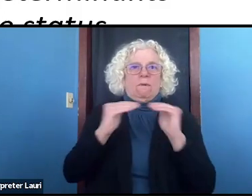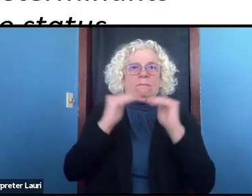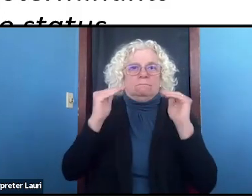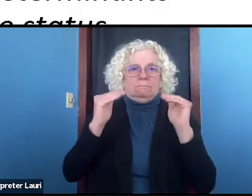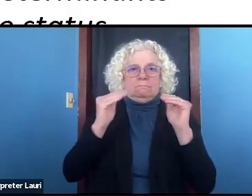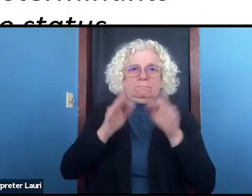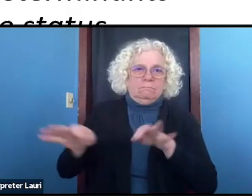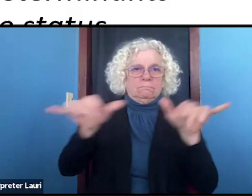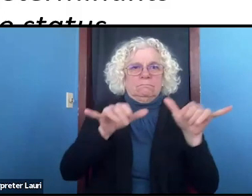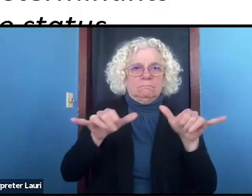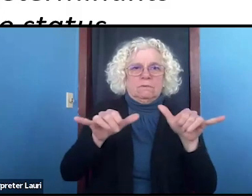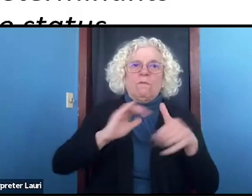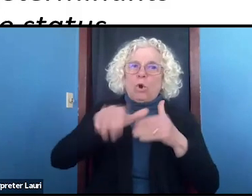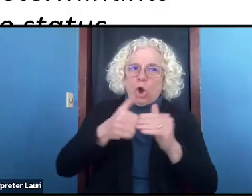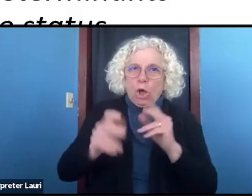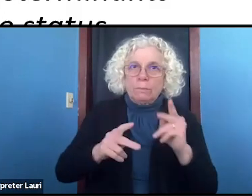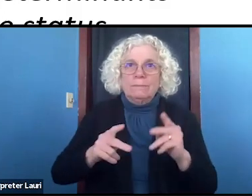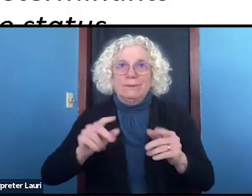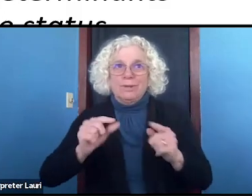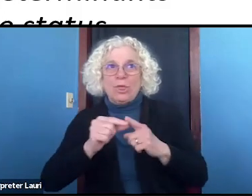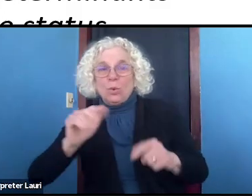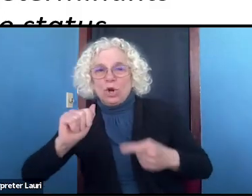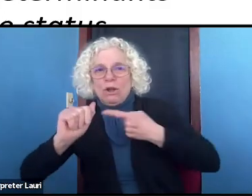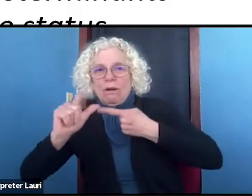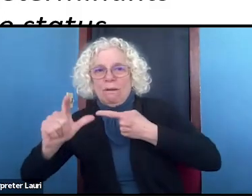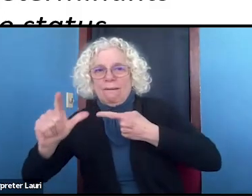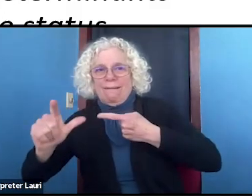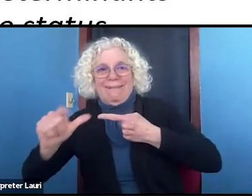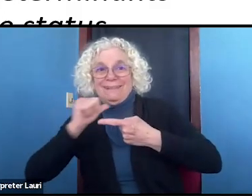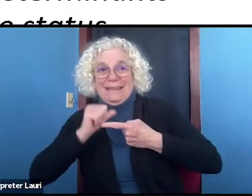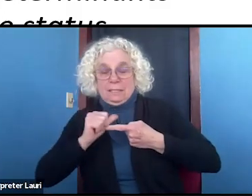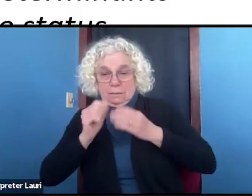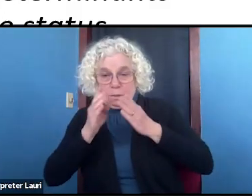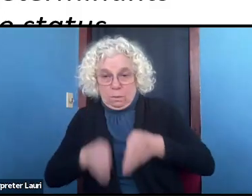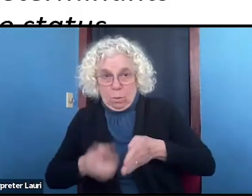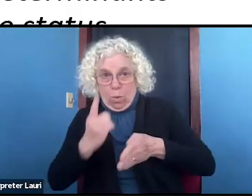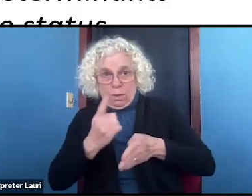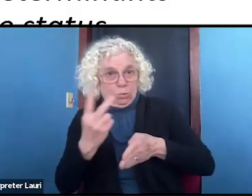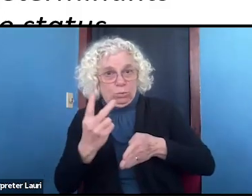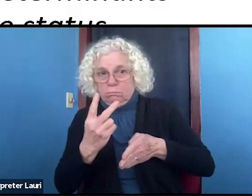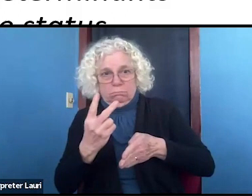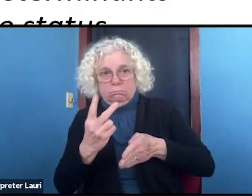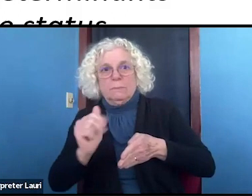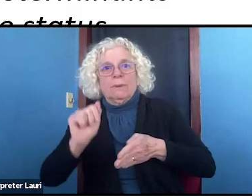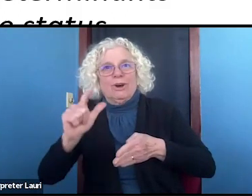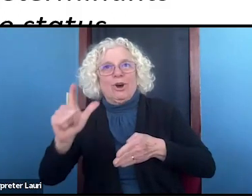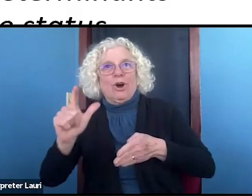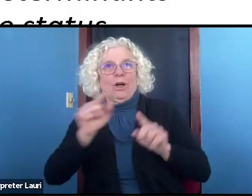for all, all, all individuals. And you see the listing